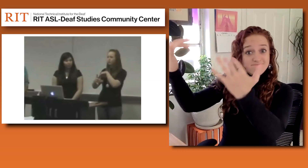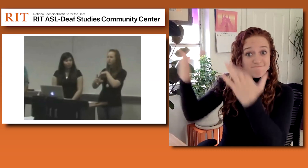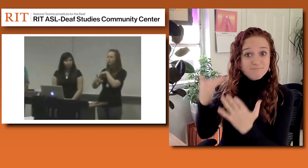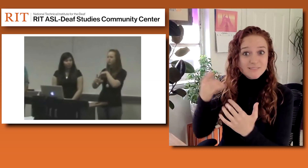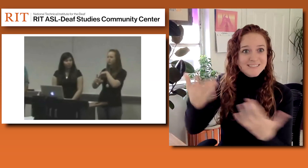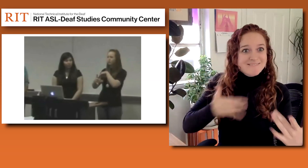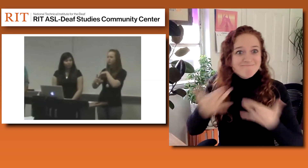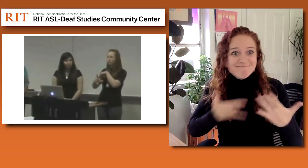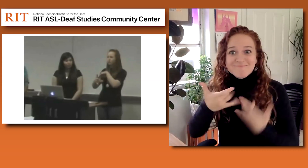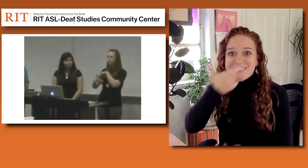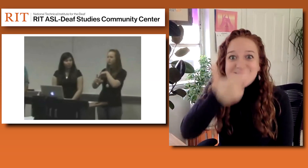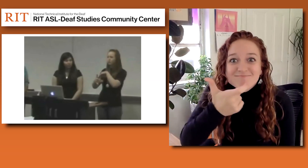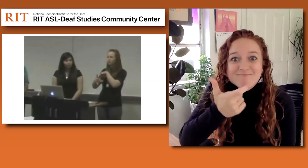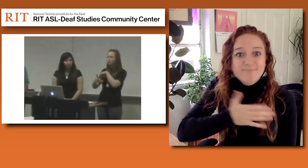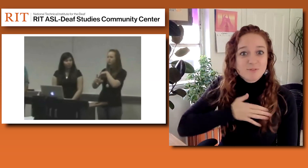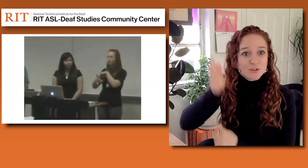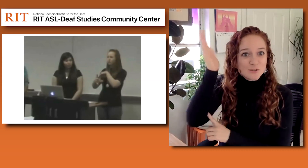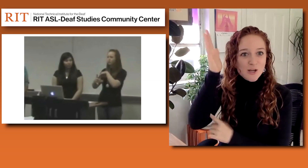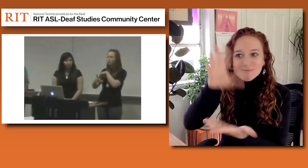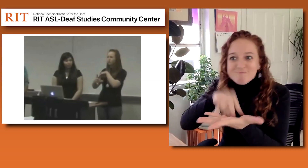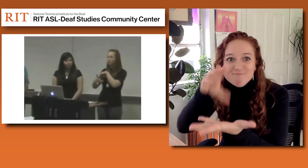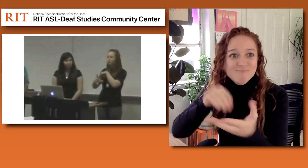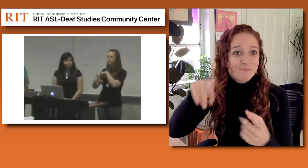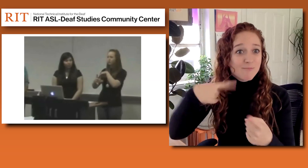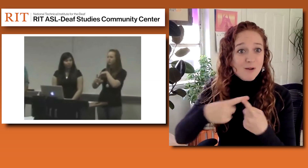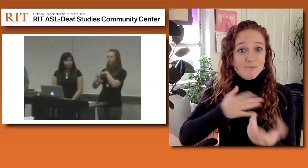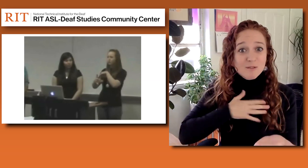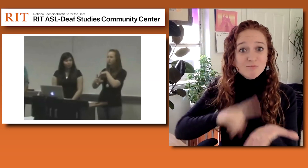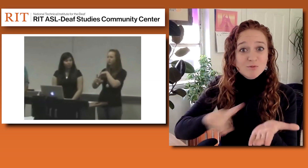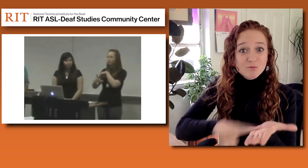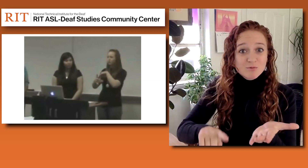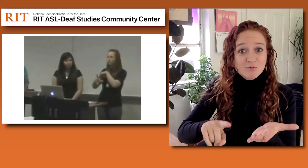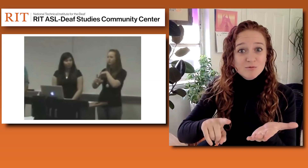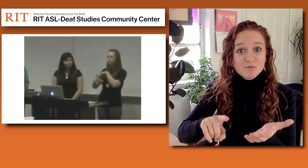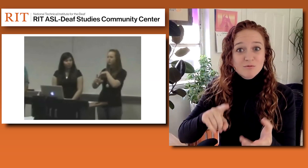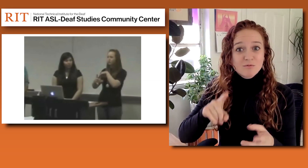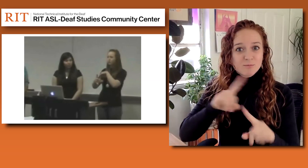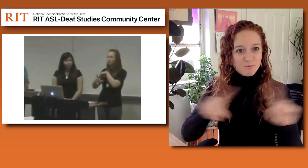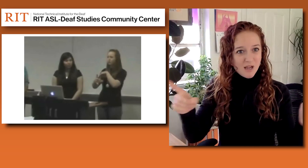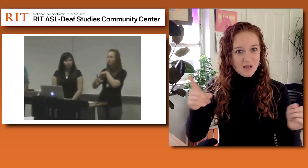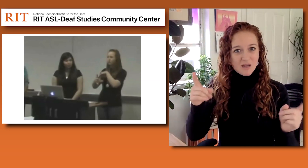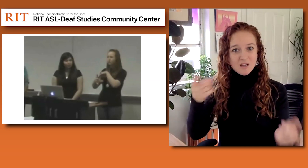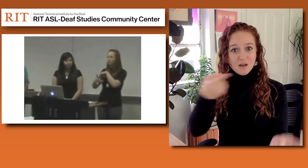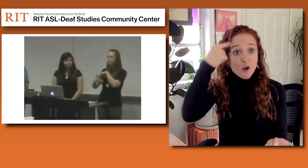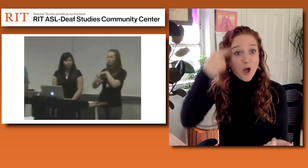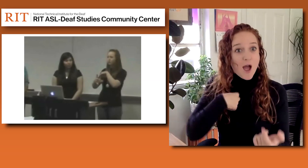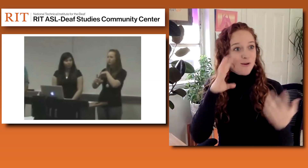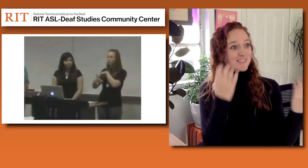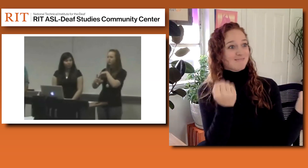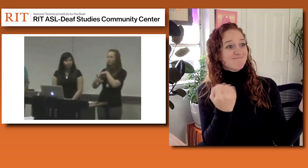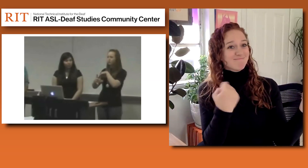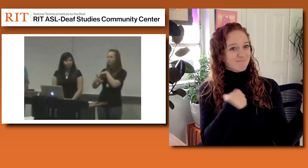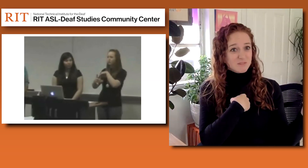were completely left out of that conversation. They were excited to learn about my research and support me,